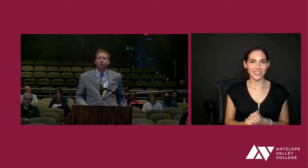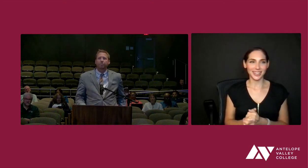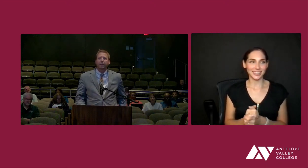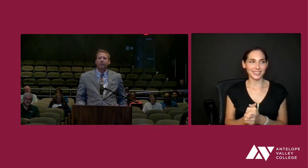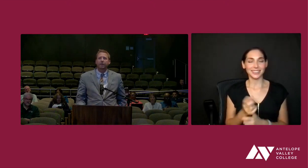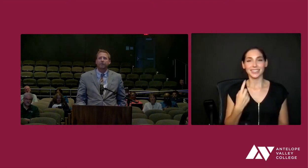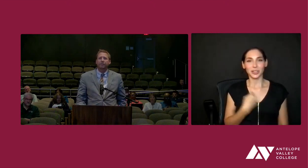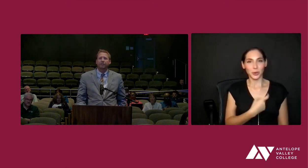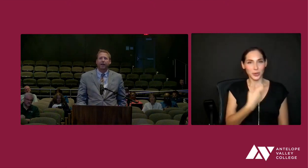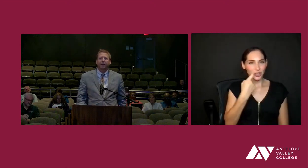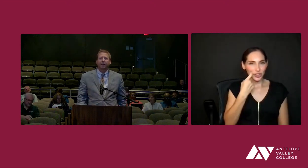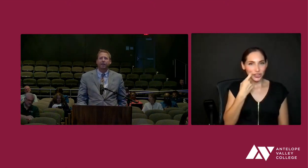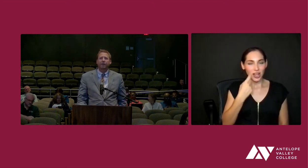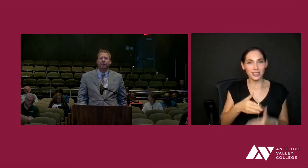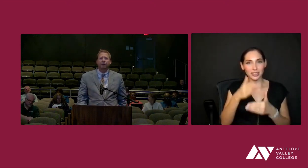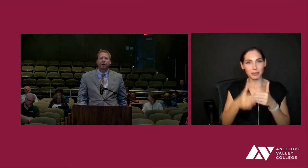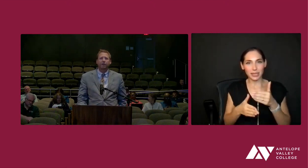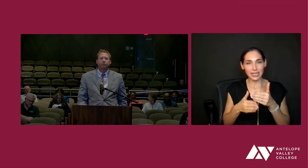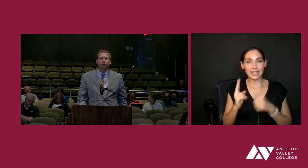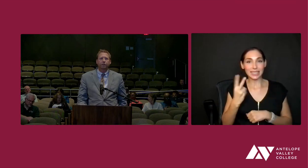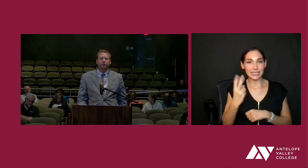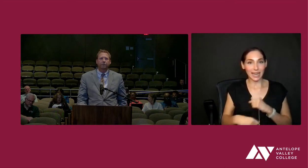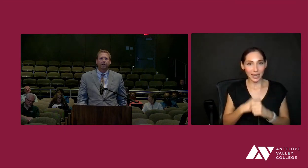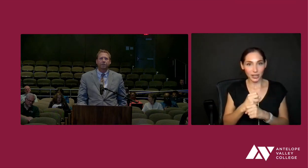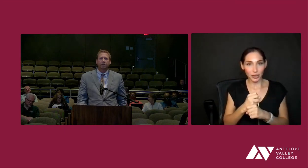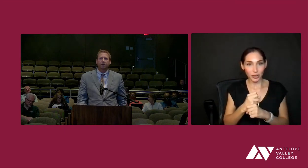completed the second year of a two-year session,